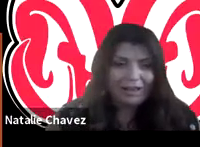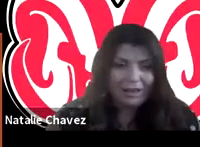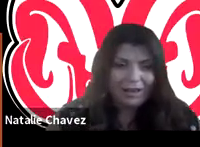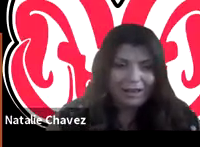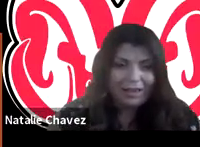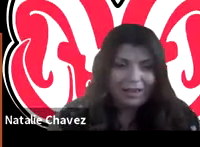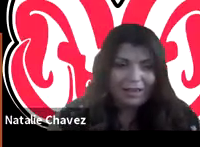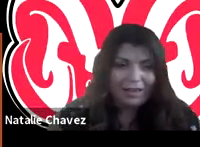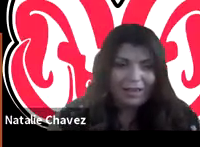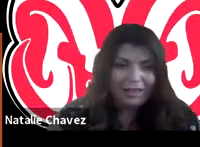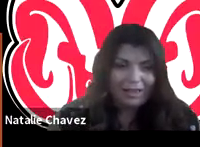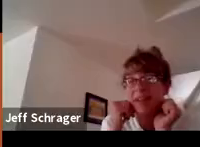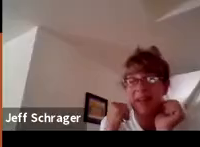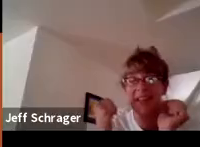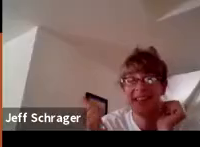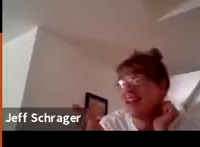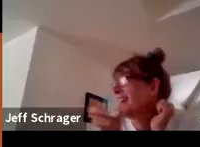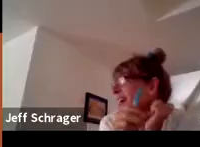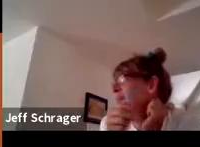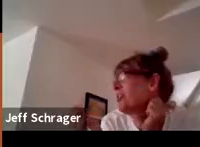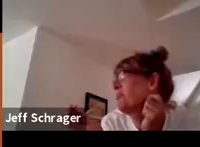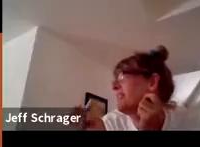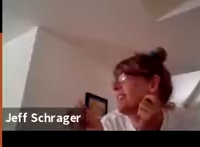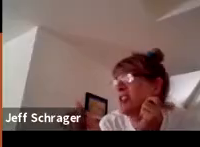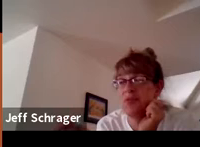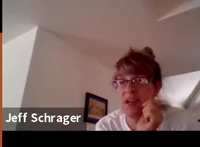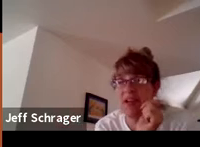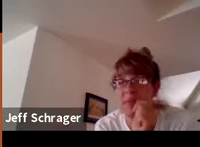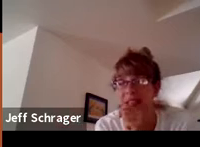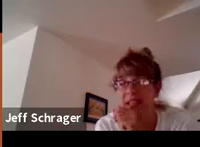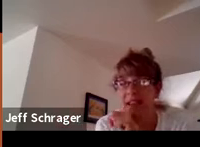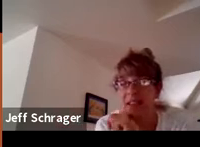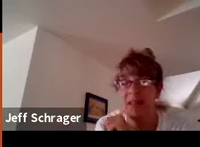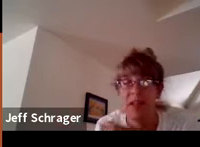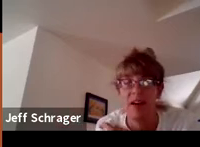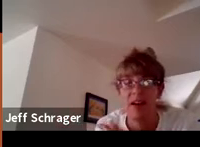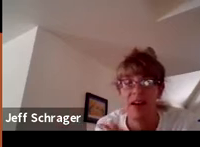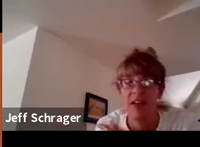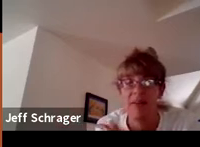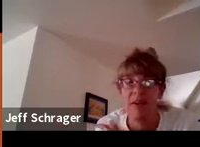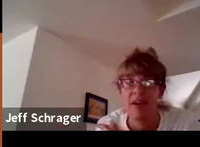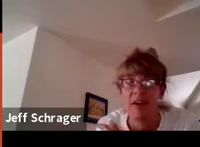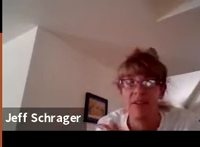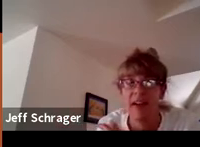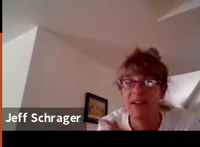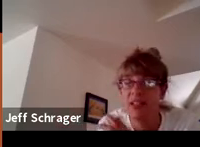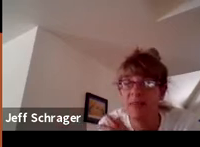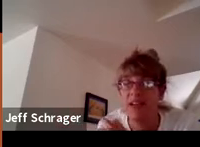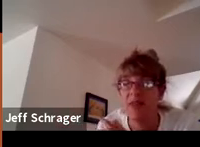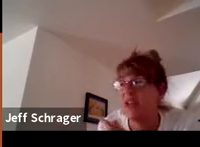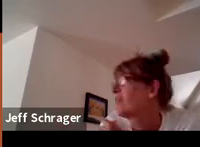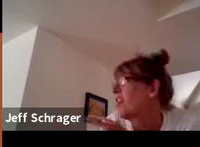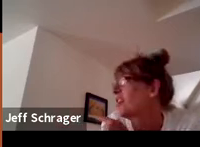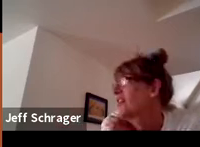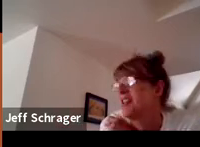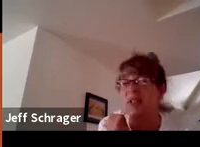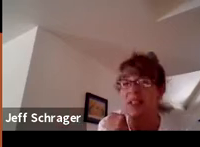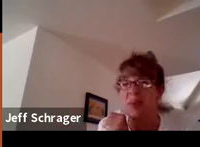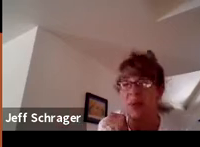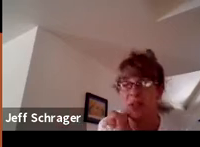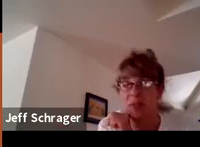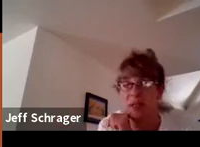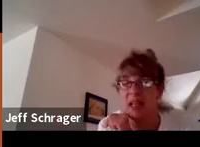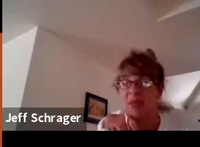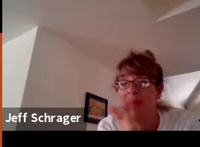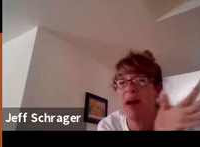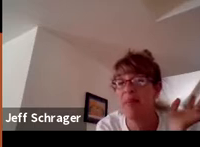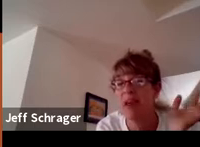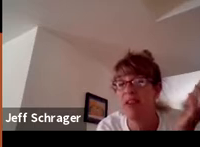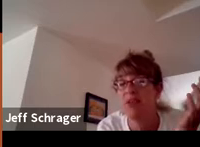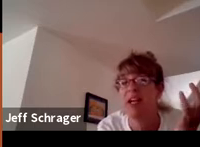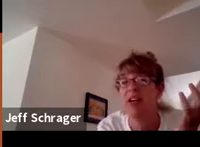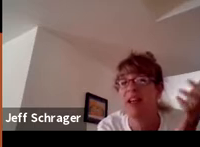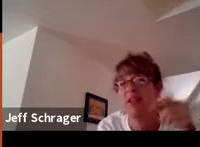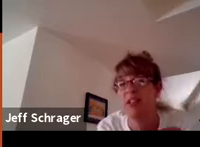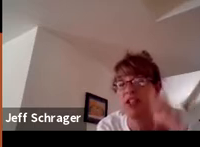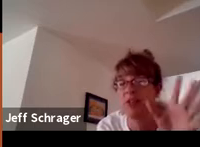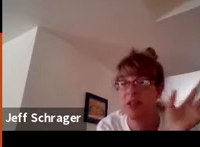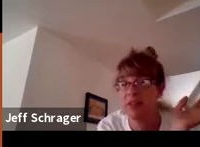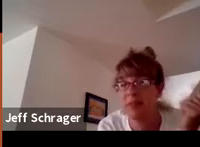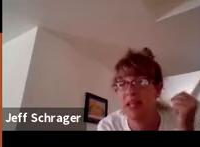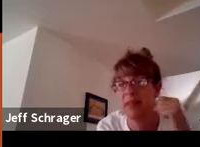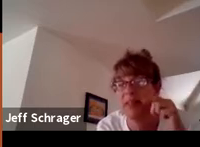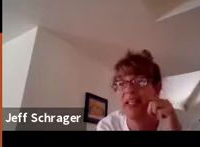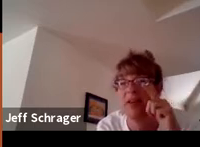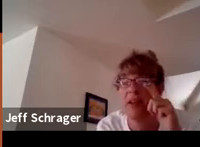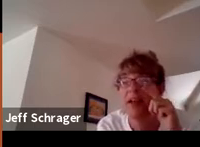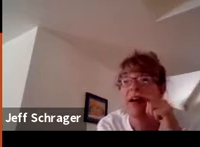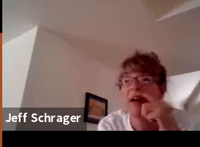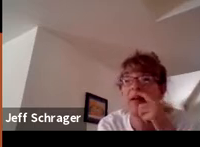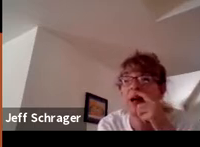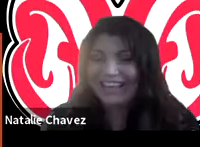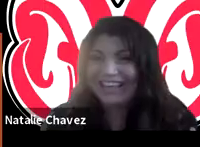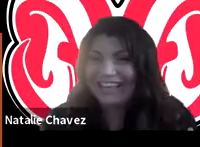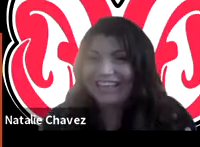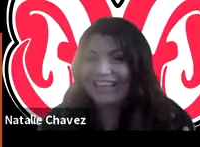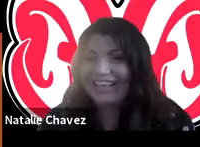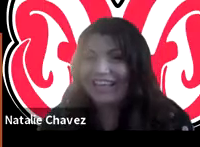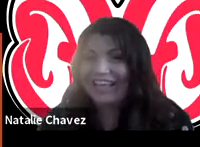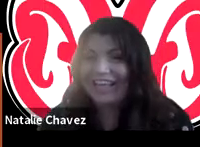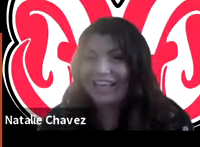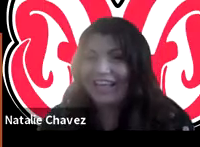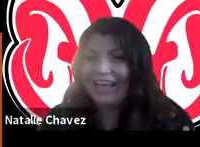Jeff Schrager: Hi, I'm sorry, I'm committed to and I was hoping to get in on this, but our, our faculty meeting went longer than it was supposed to. But anyway, I'm happy schrager. I know. So Jeff, my husband's camp. It's an adjunct faculty in